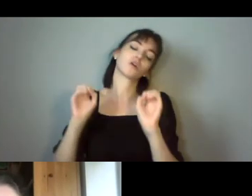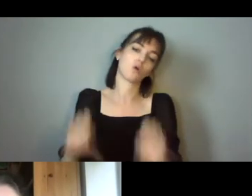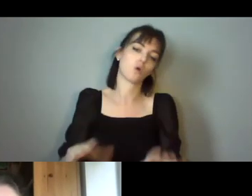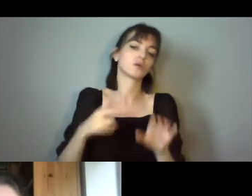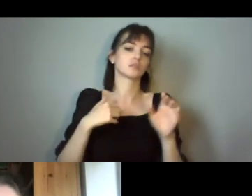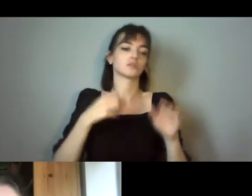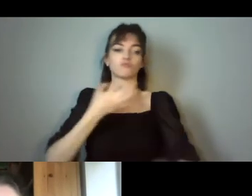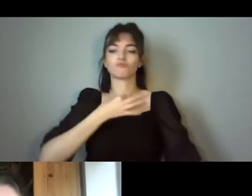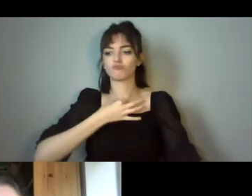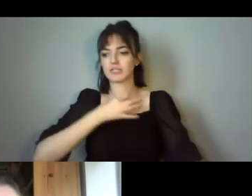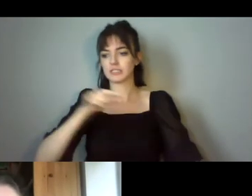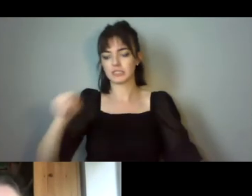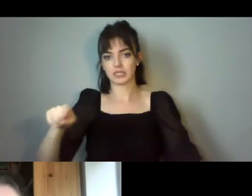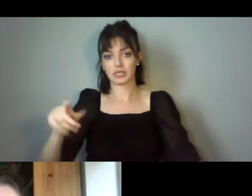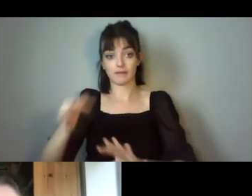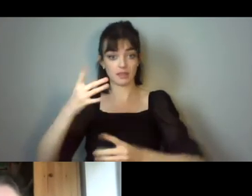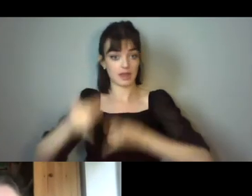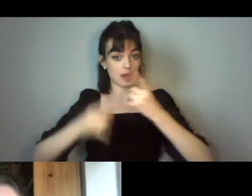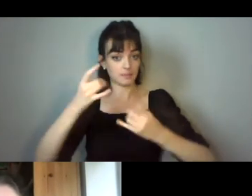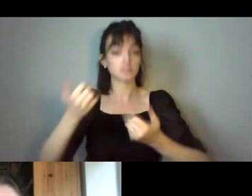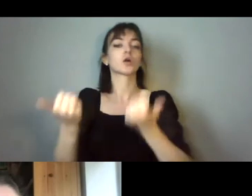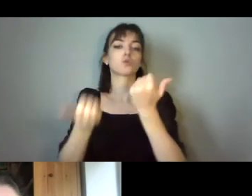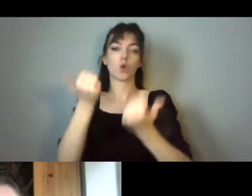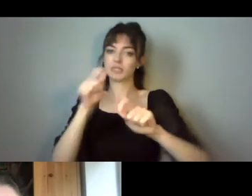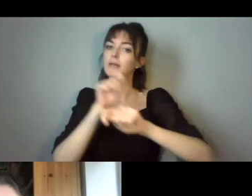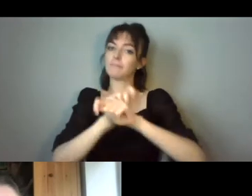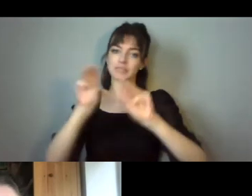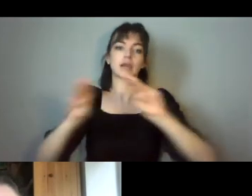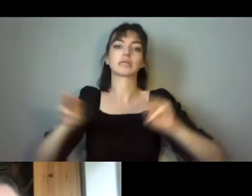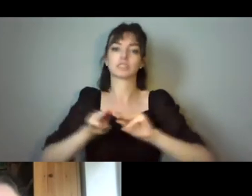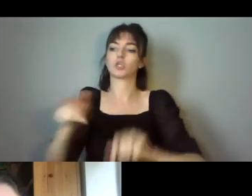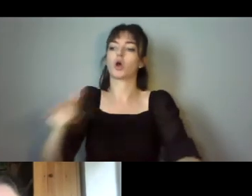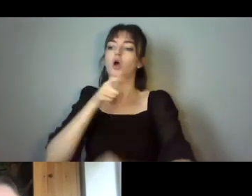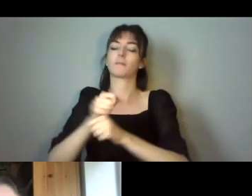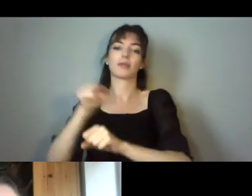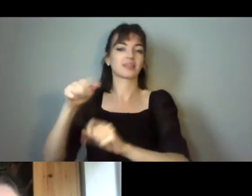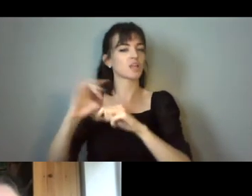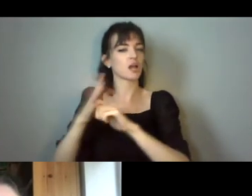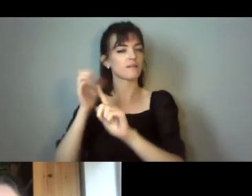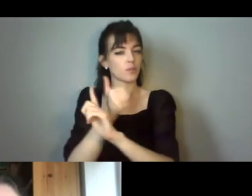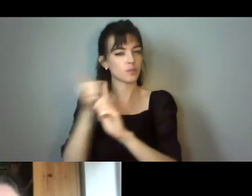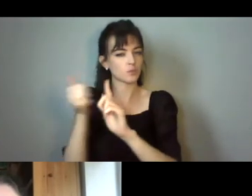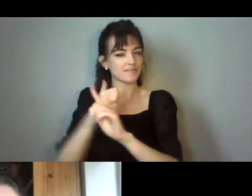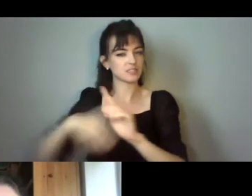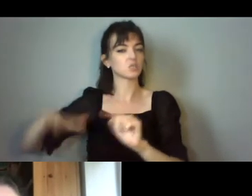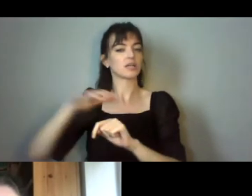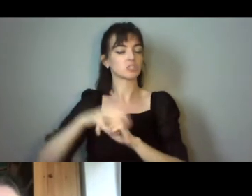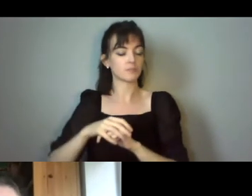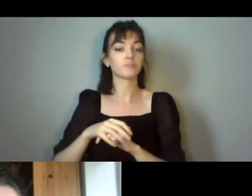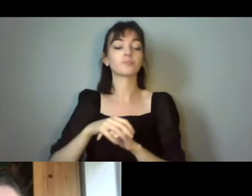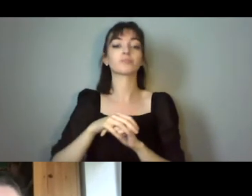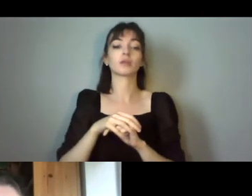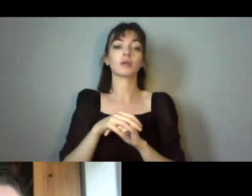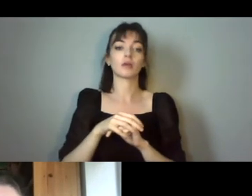the court will be the place to discuss if that's the situation. But there will be no limitation